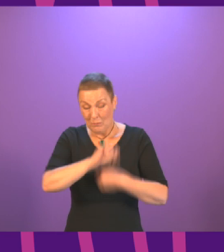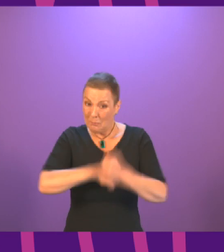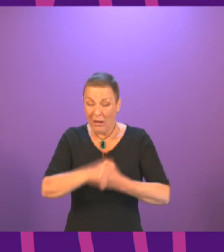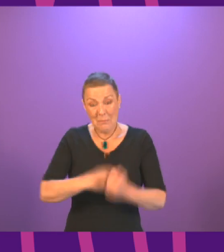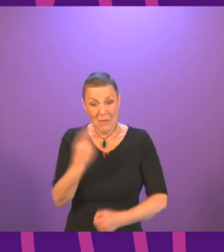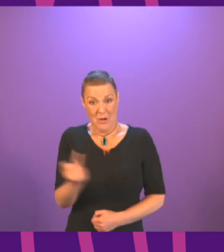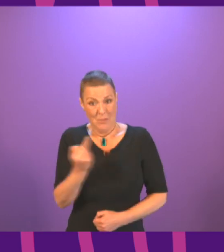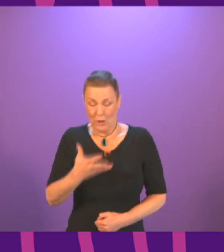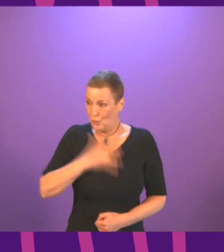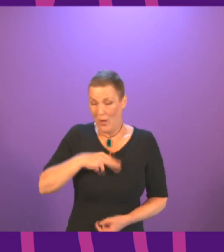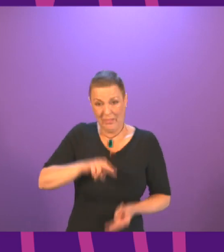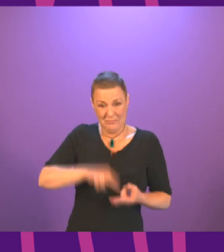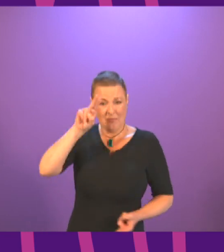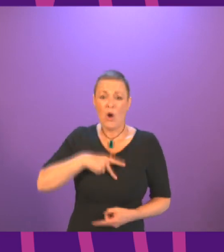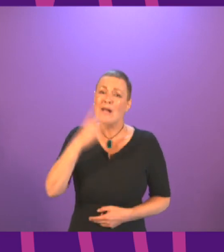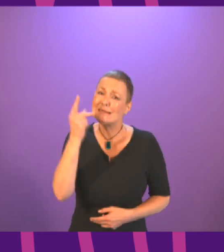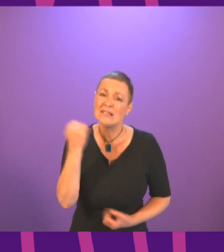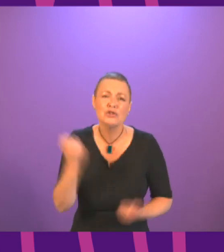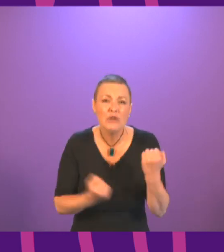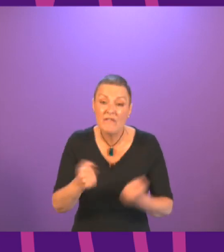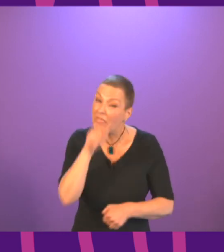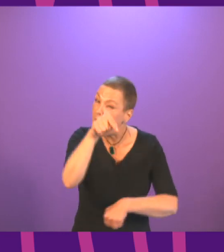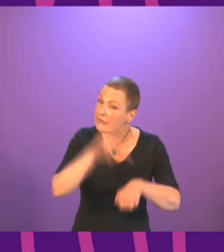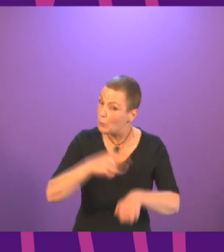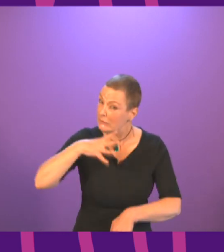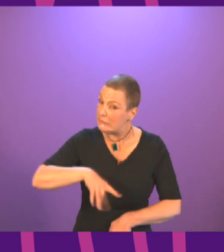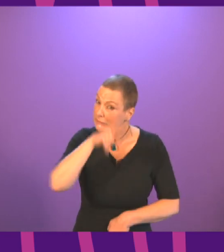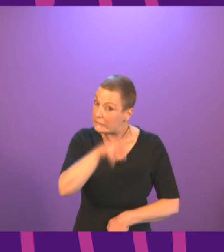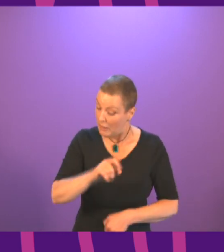to join the ranks of Scotland’s rising unemployed? Our taxi drivers were there when we needed